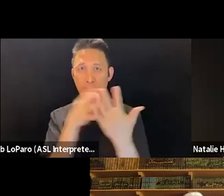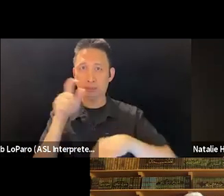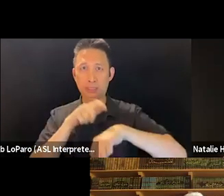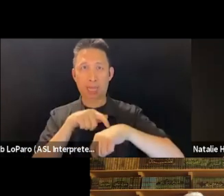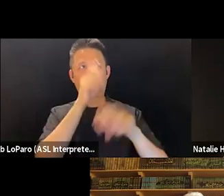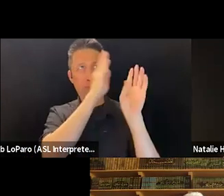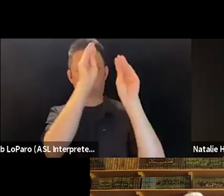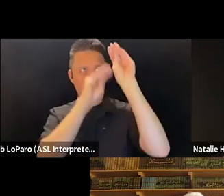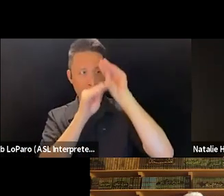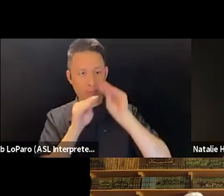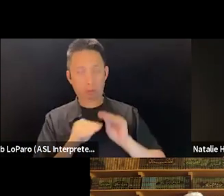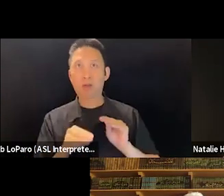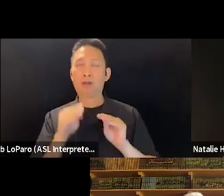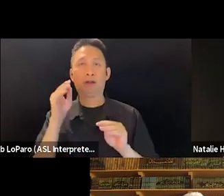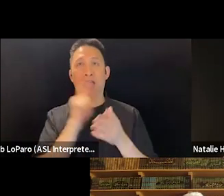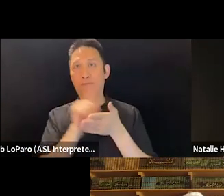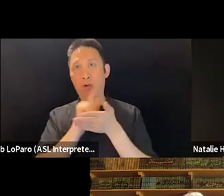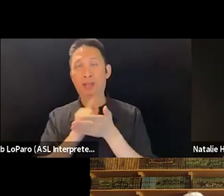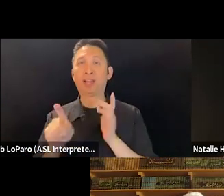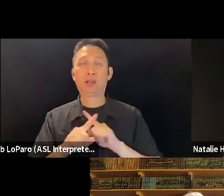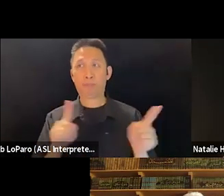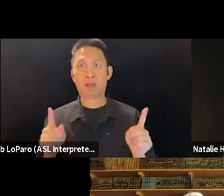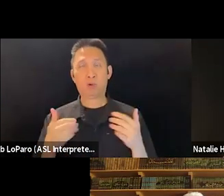But we have to fill in 400 hours a year for me